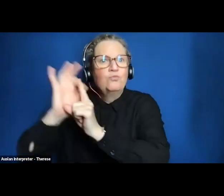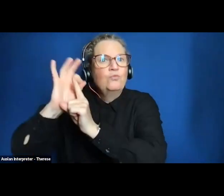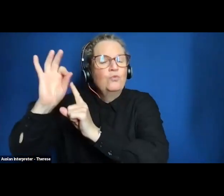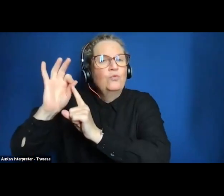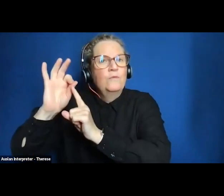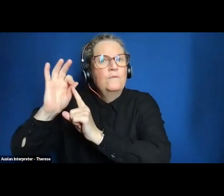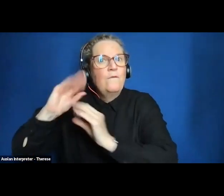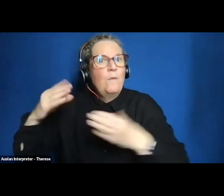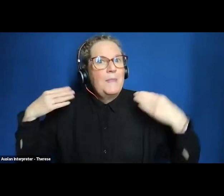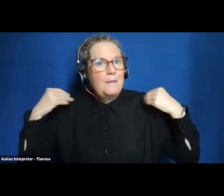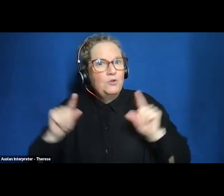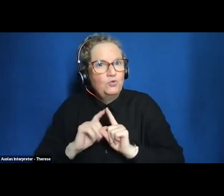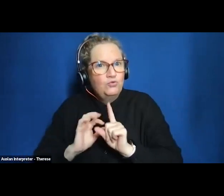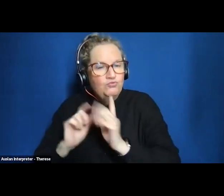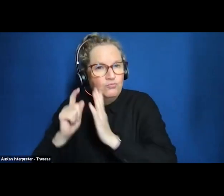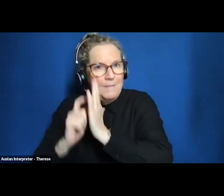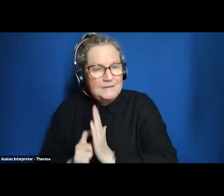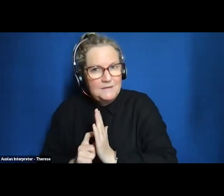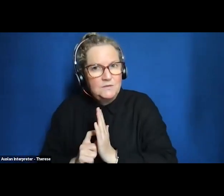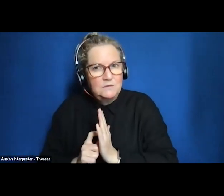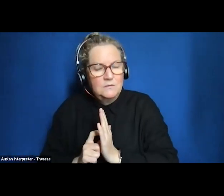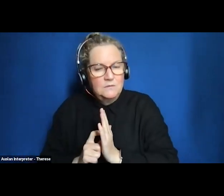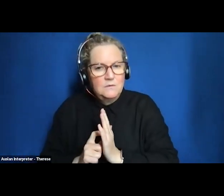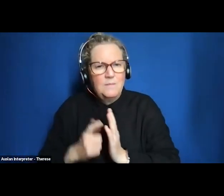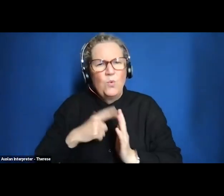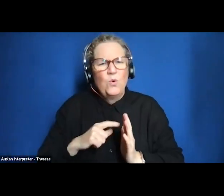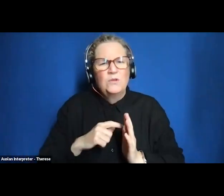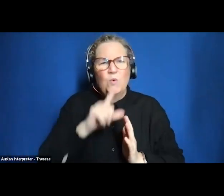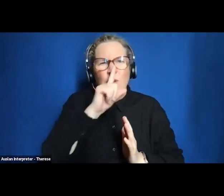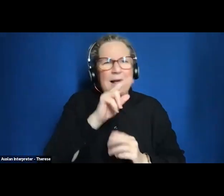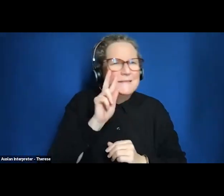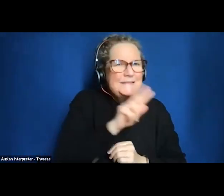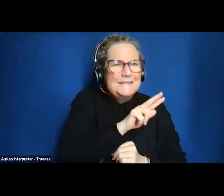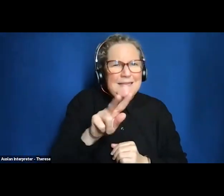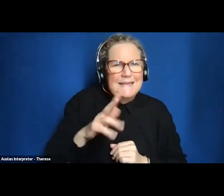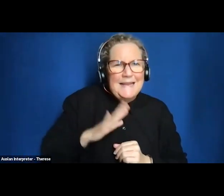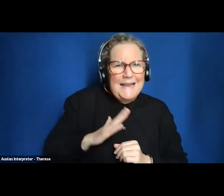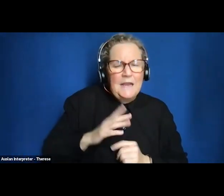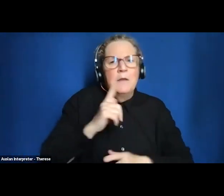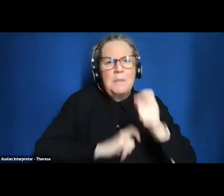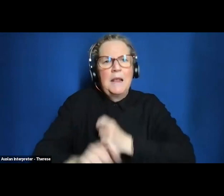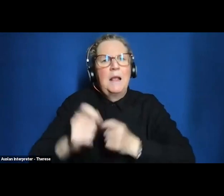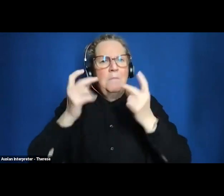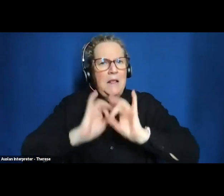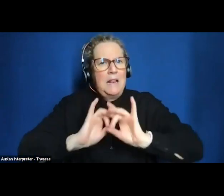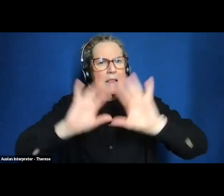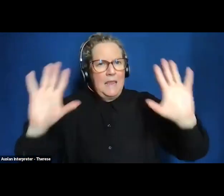again has been said by making invisible need visible through reliable data